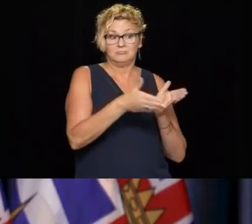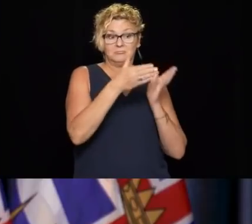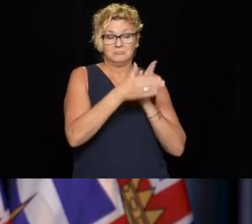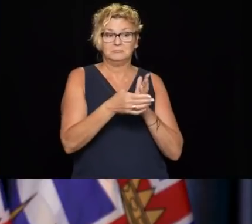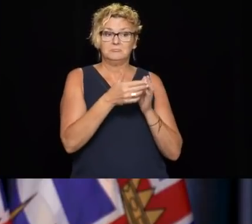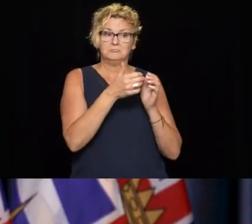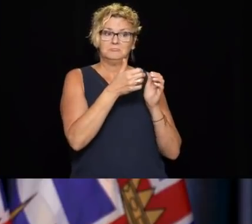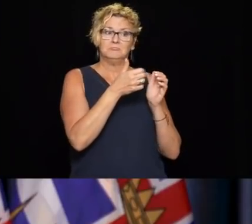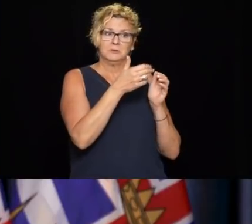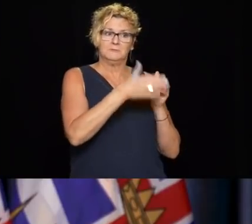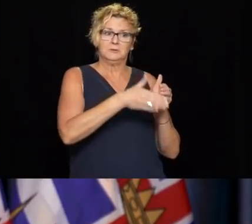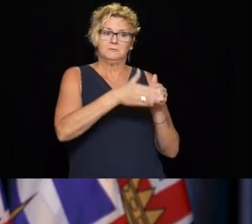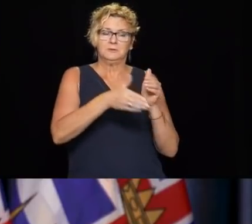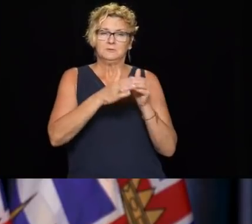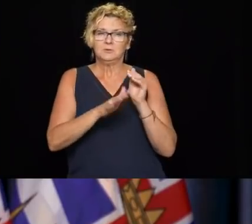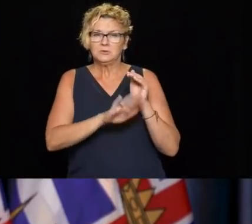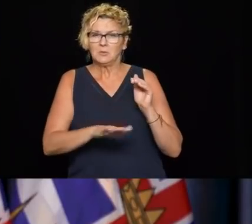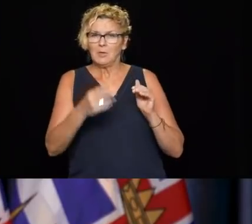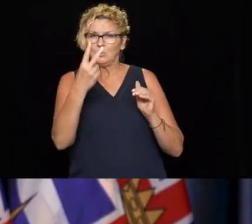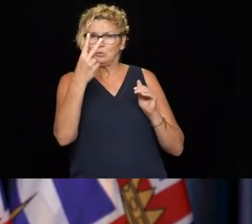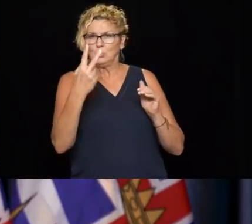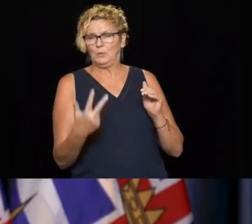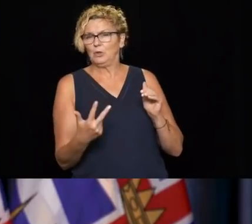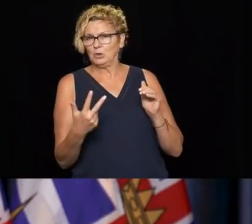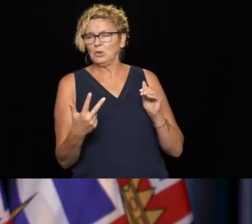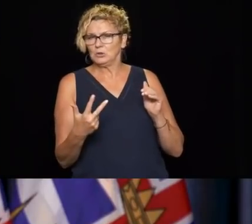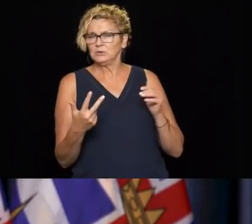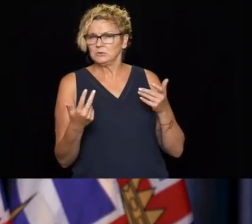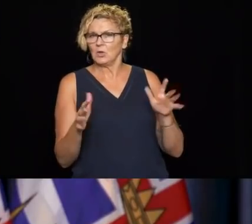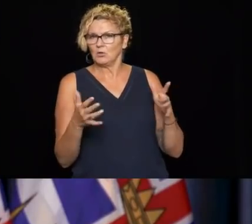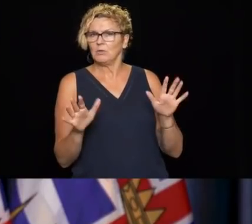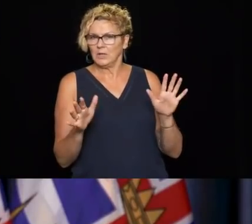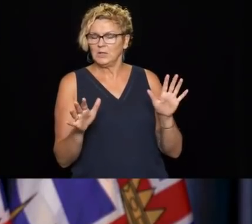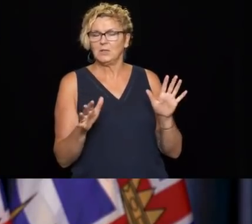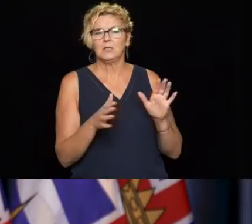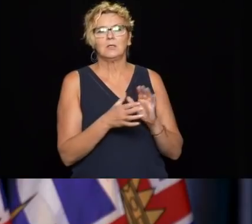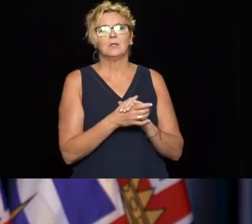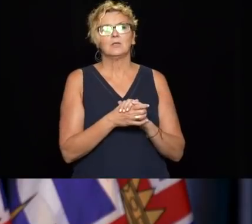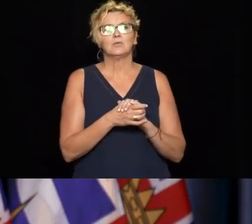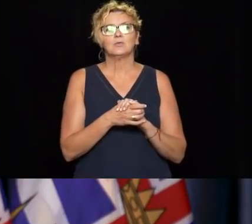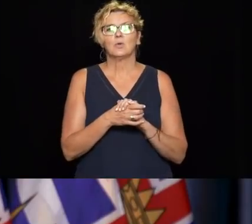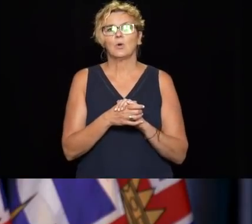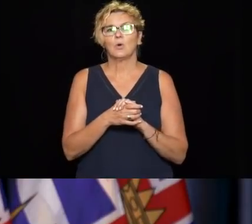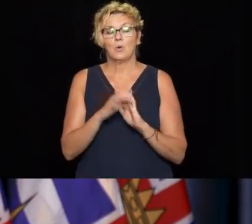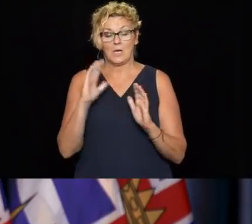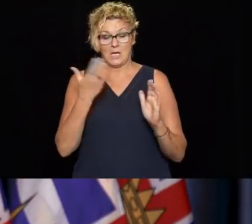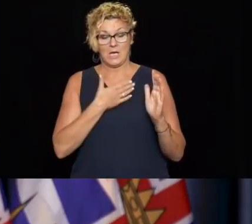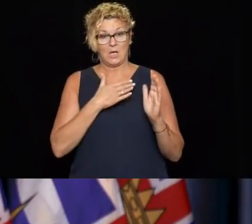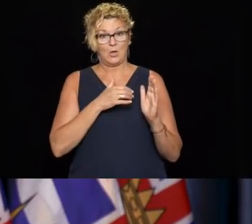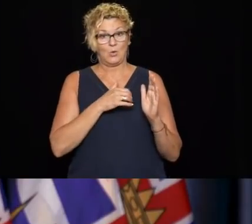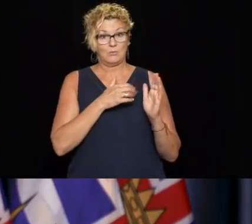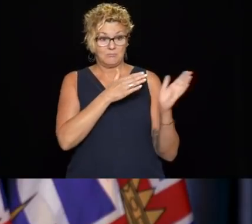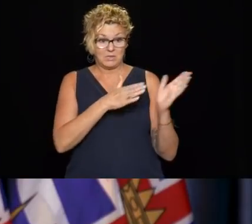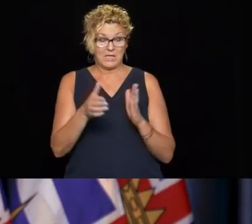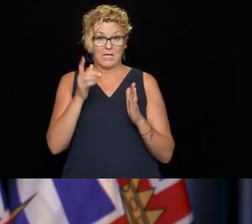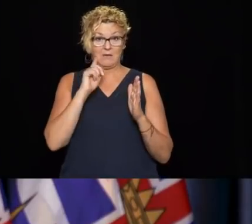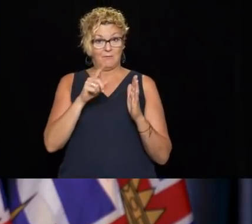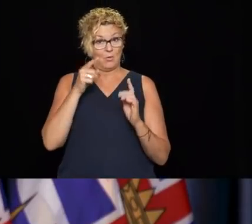who had their surgeries deferred and had those surgeries. We also provided significant information about mortality rates in the province information